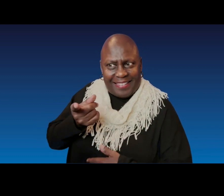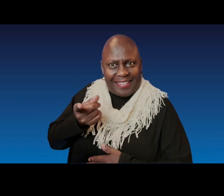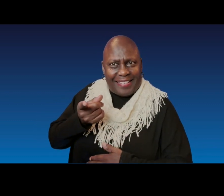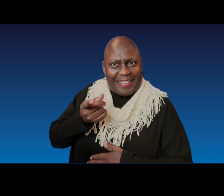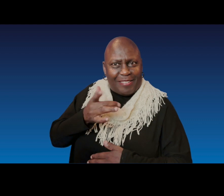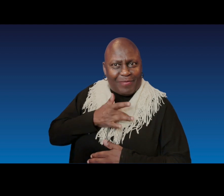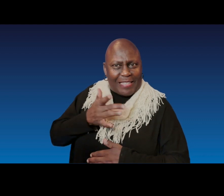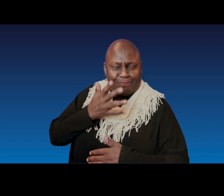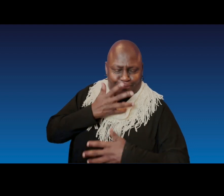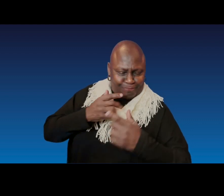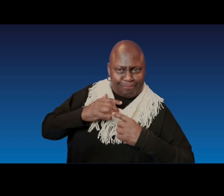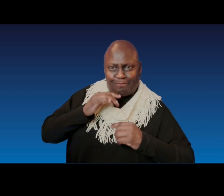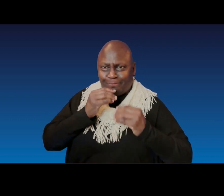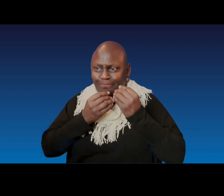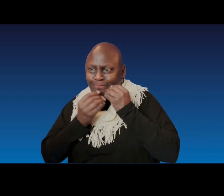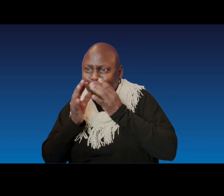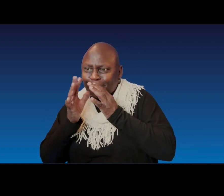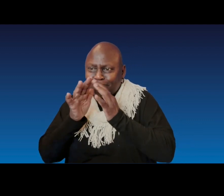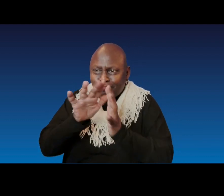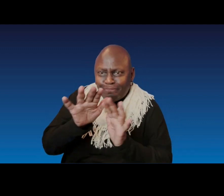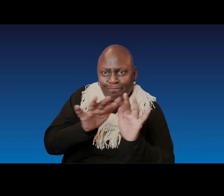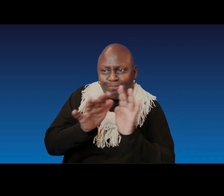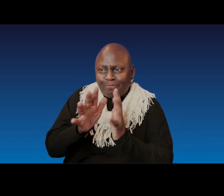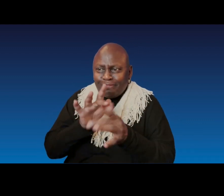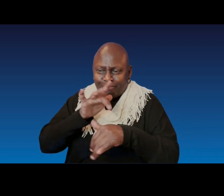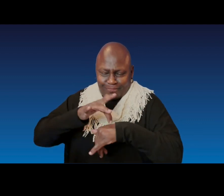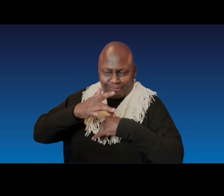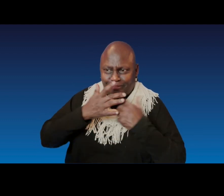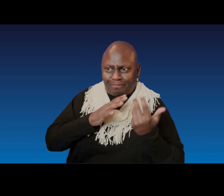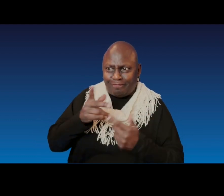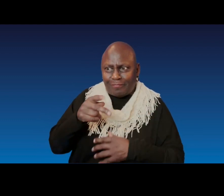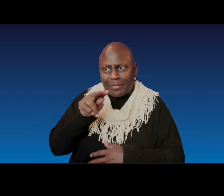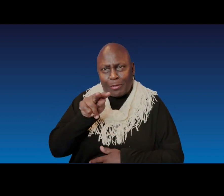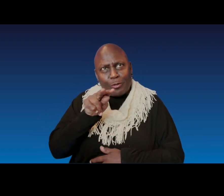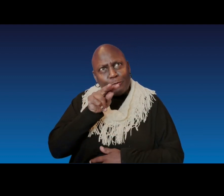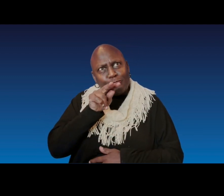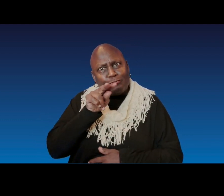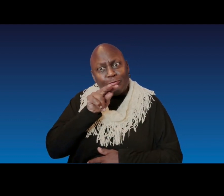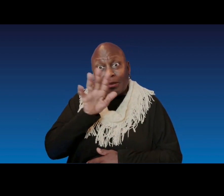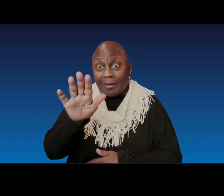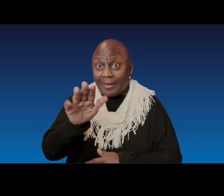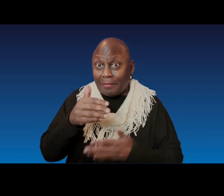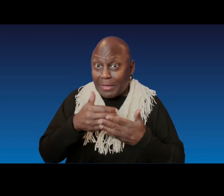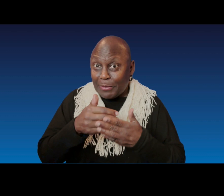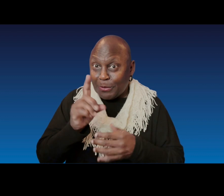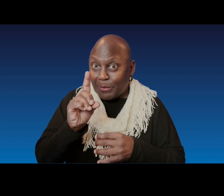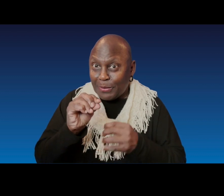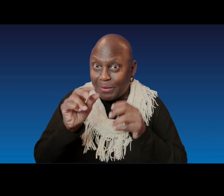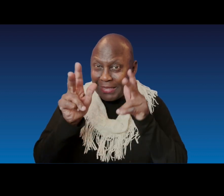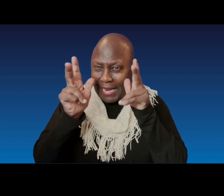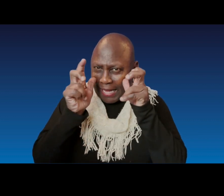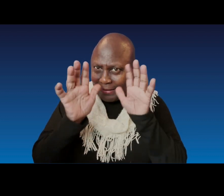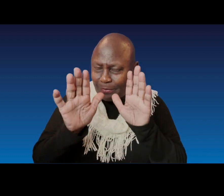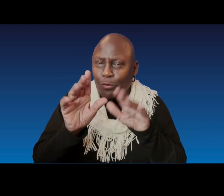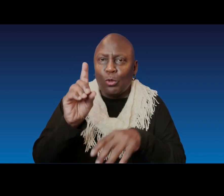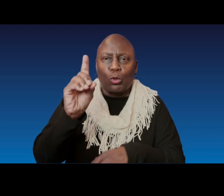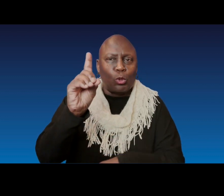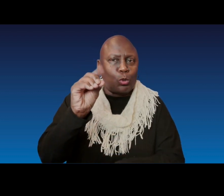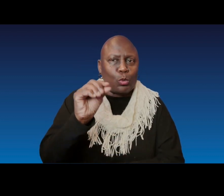and signing on the baby, touching the baby as the baby looks on. Babies do listen.